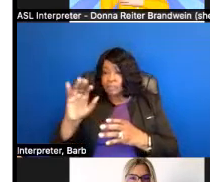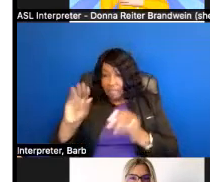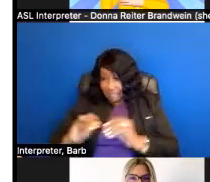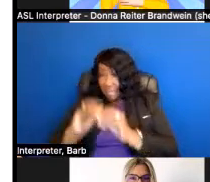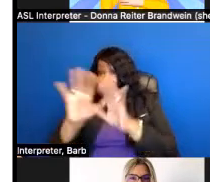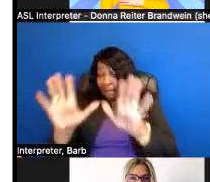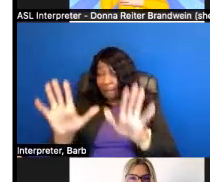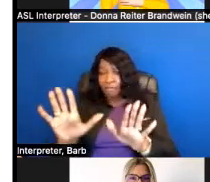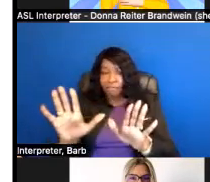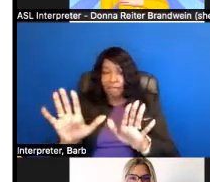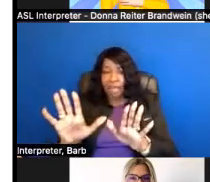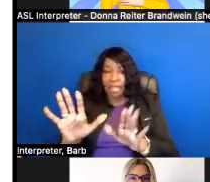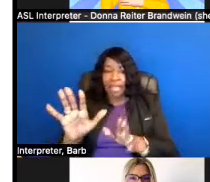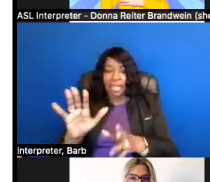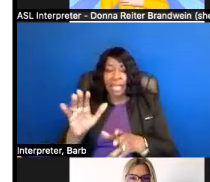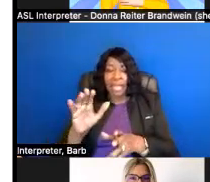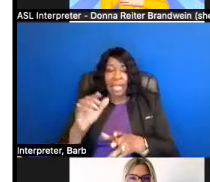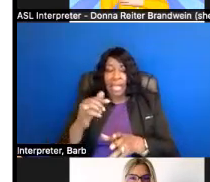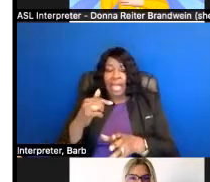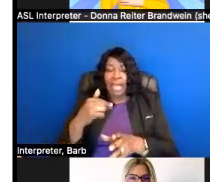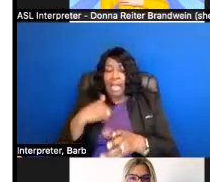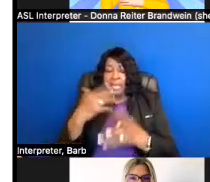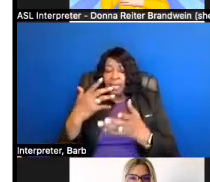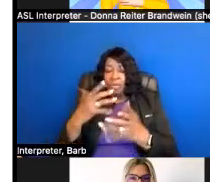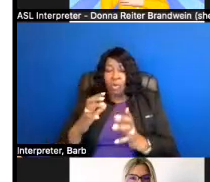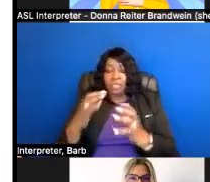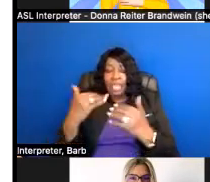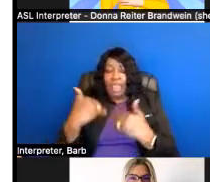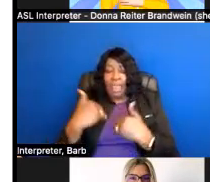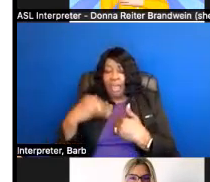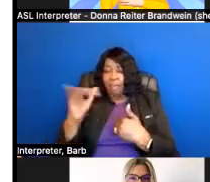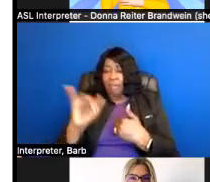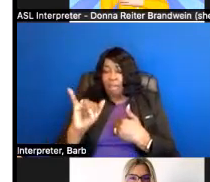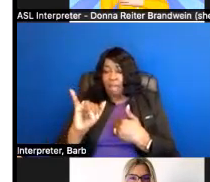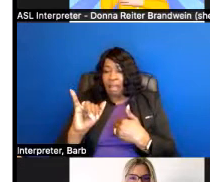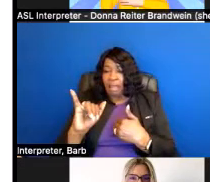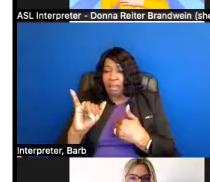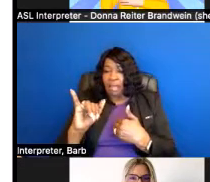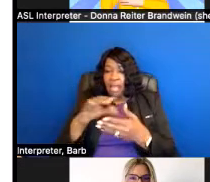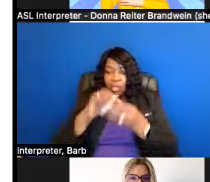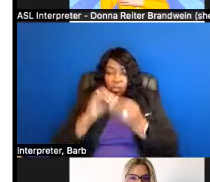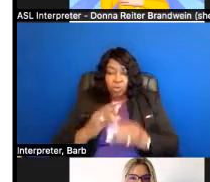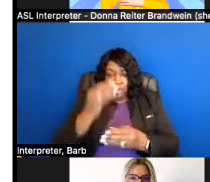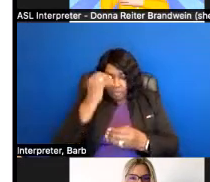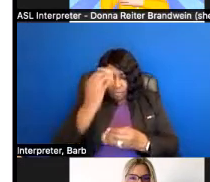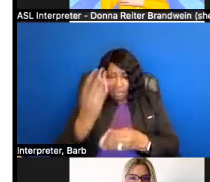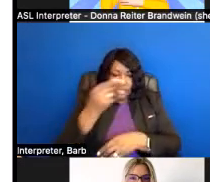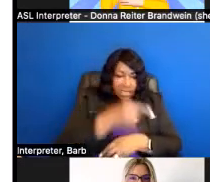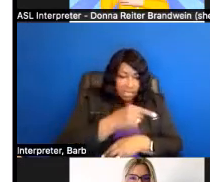I didn't want to have the student data here and the director data here.